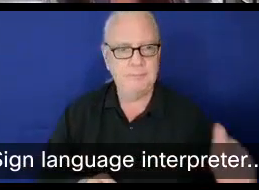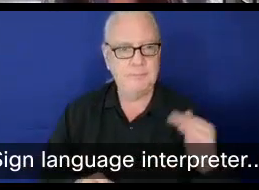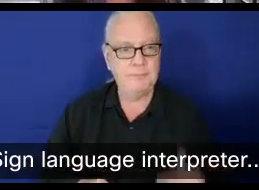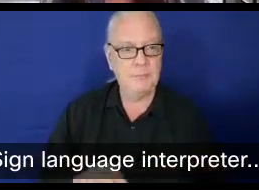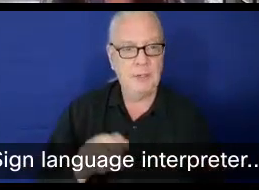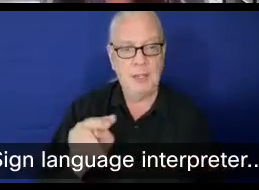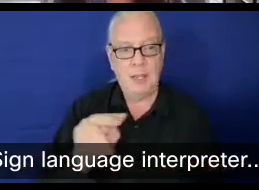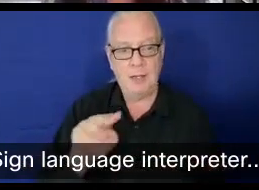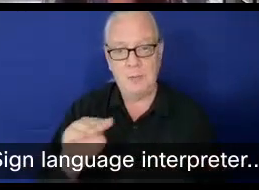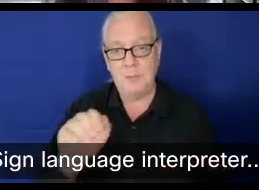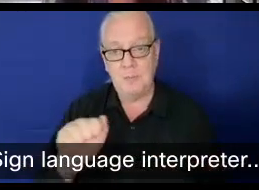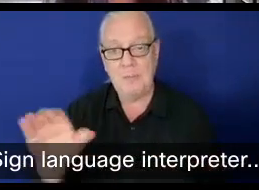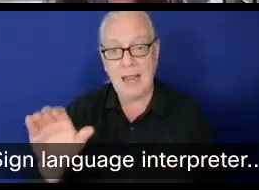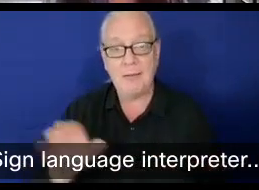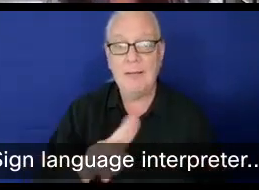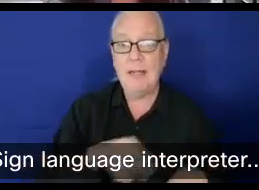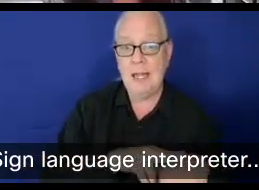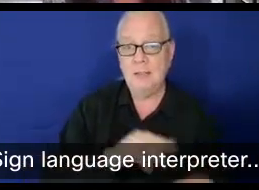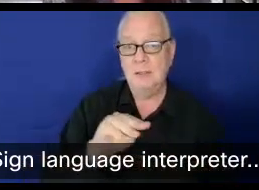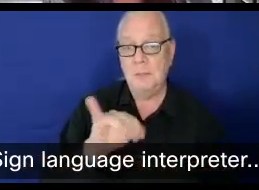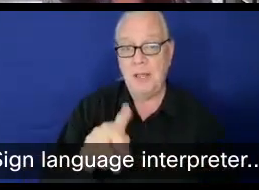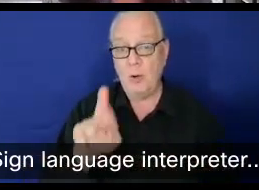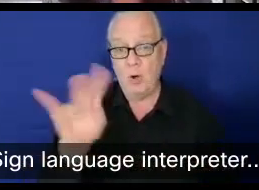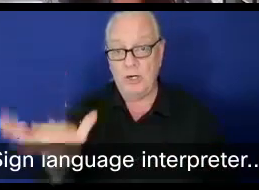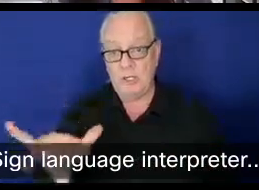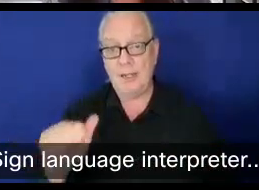National Minority AIDS Council, actually has a 50 plus strong